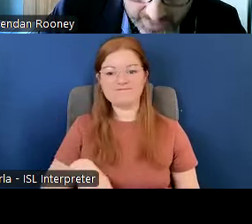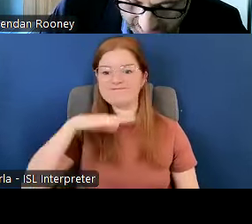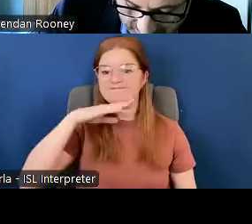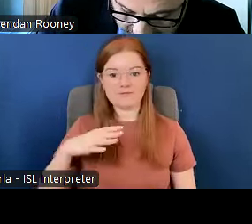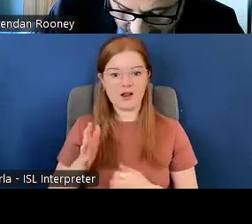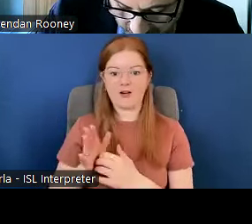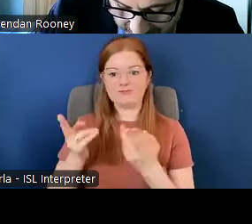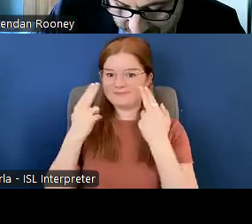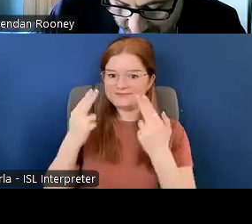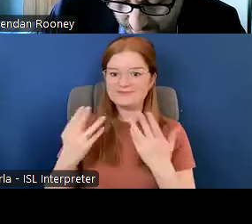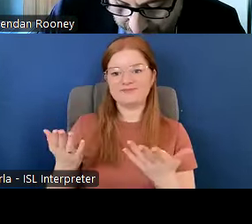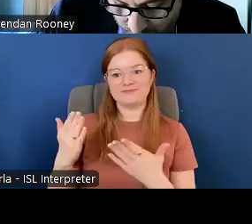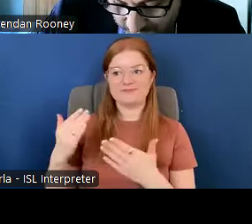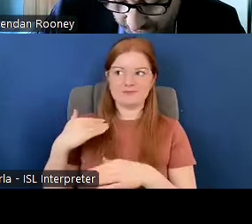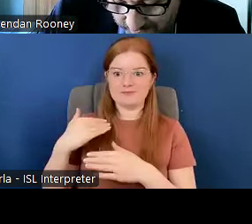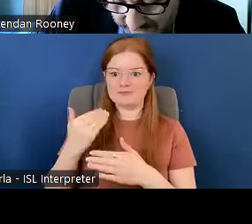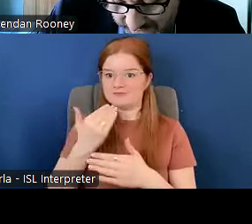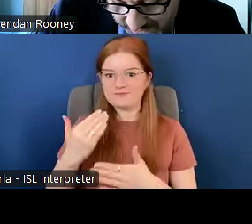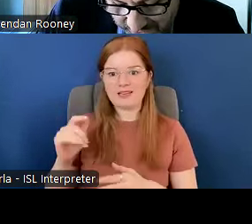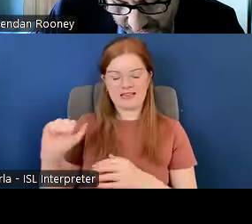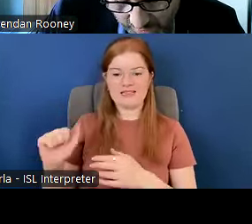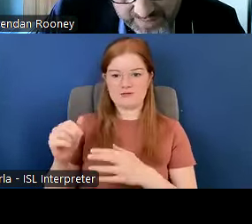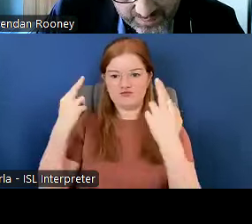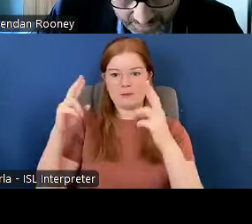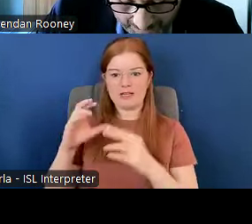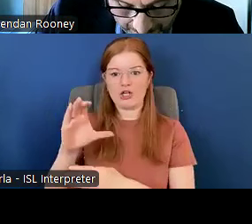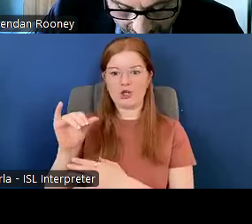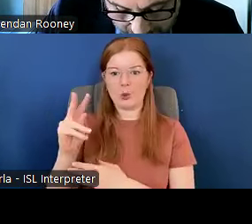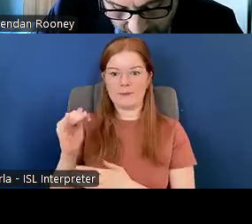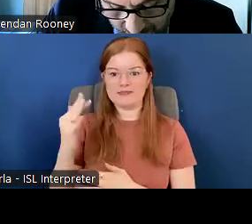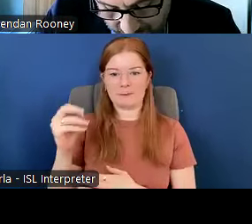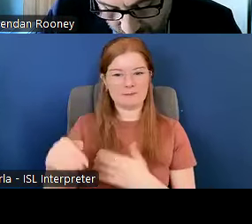orthodoxy of his particular form of representational cubism, and approached the more